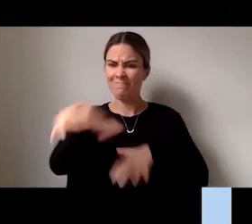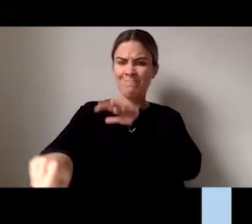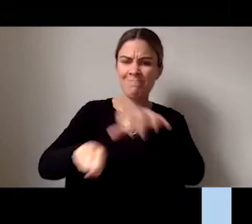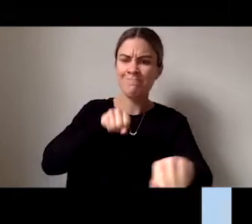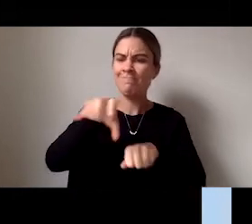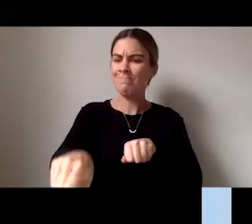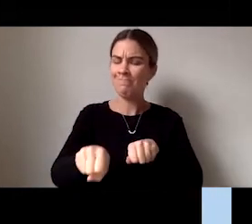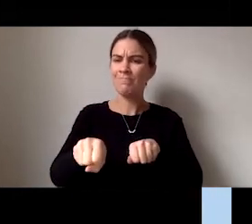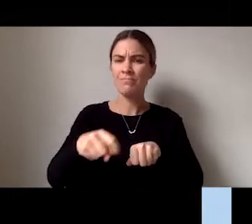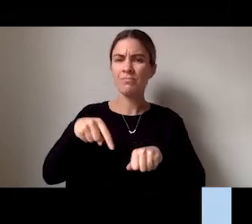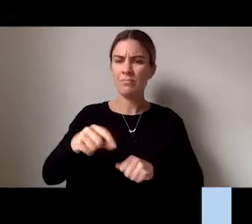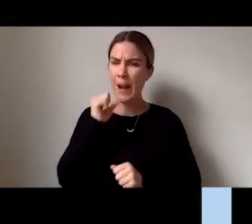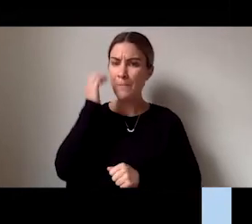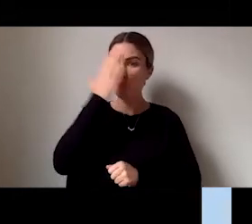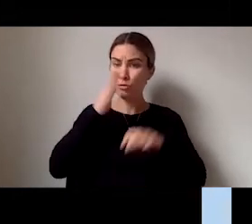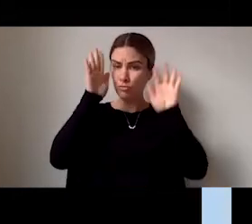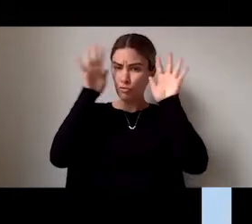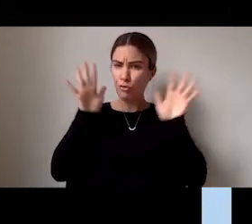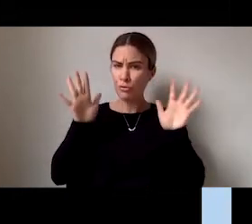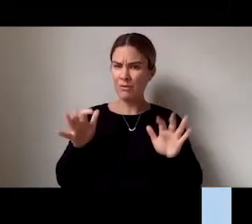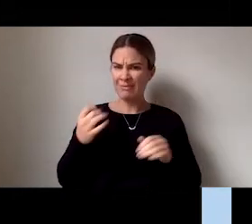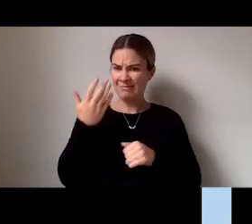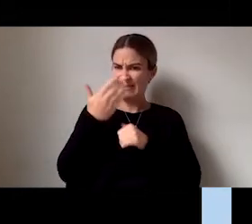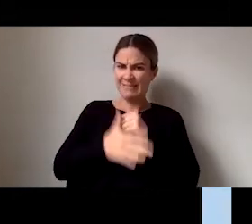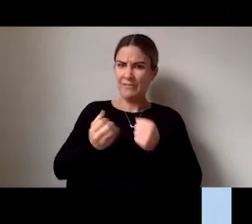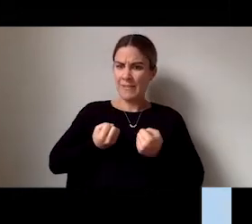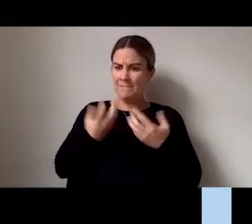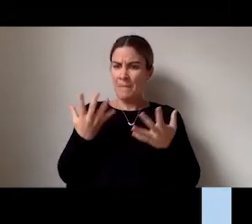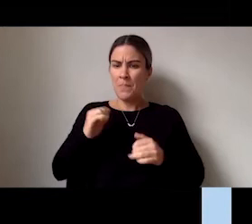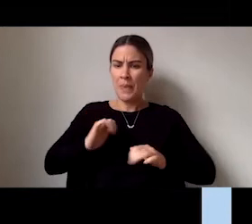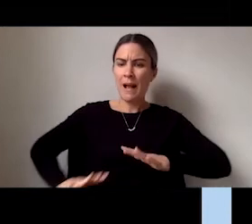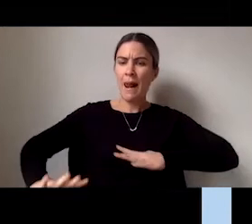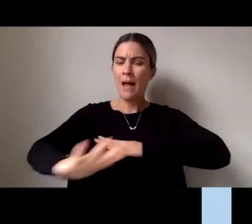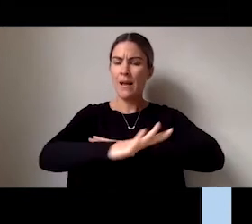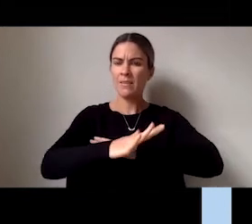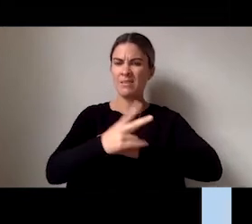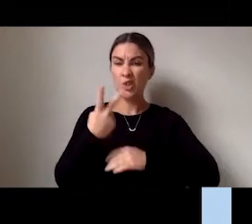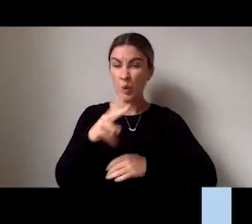occupation of their lands for over 230 years and to stand in solidarity